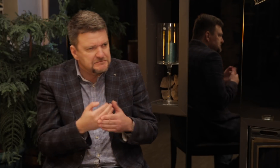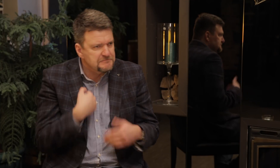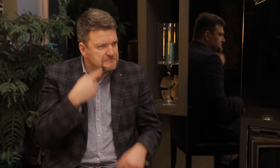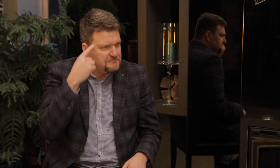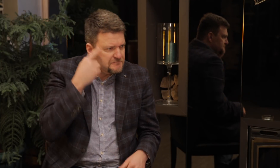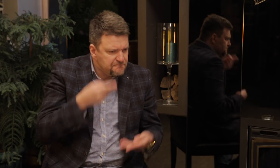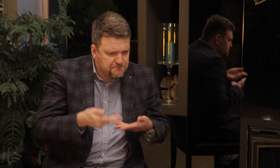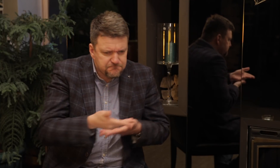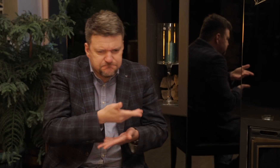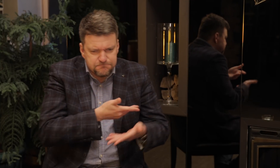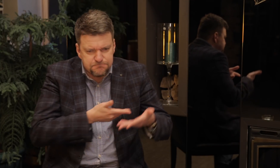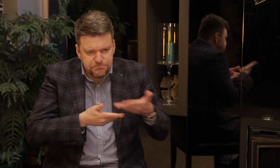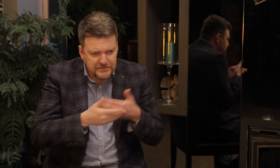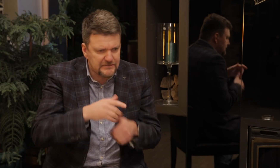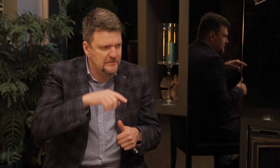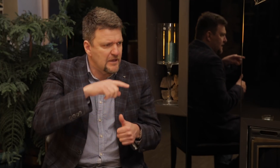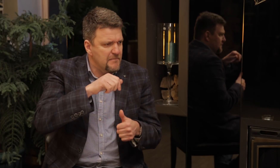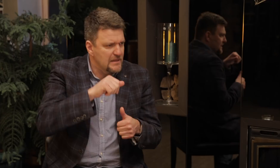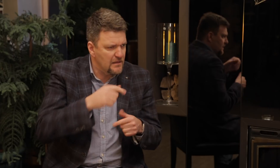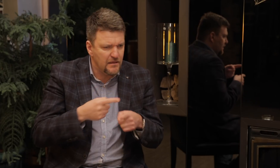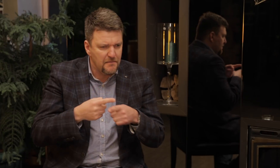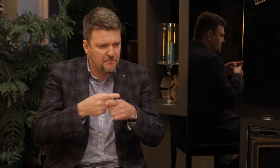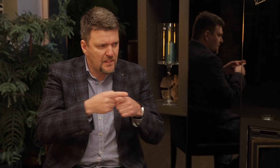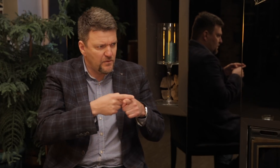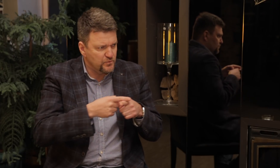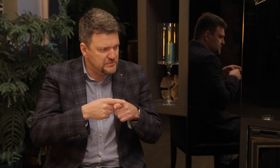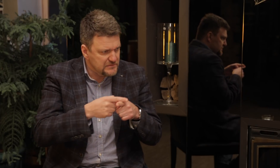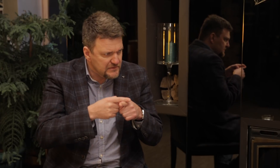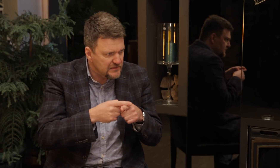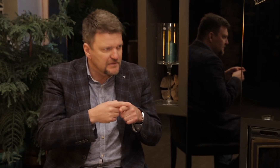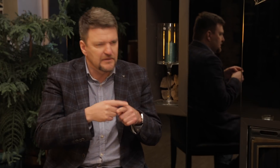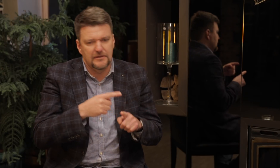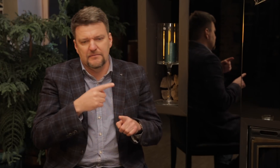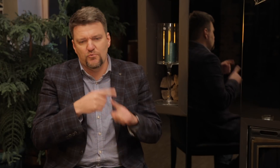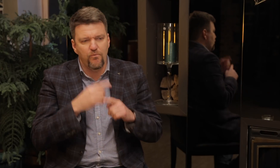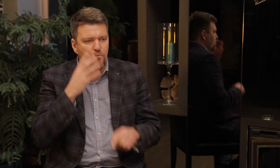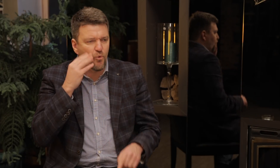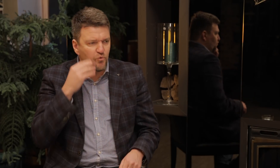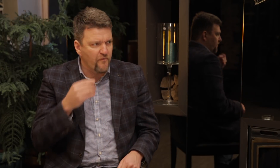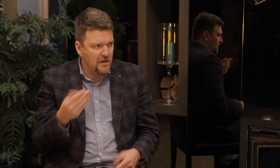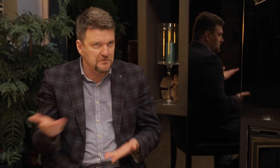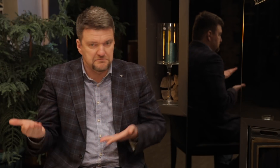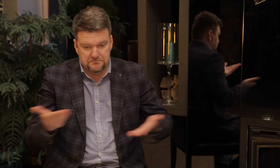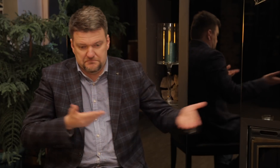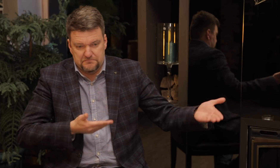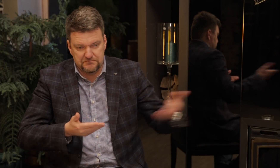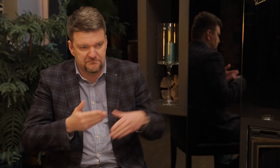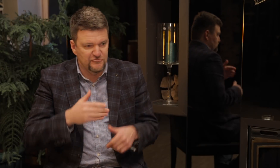I started the dialogue with Armenia, Belarus and Moldova,